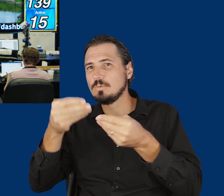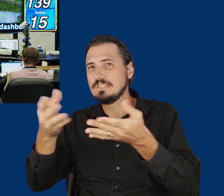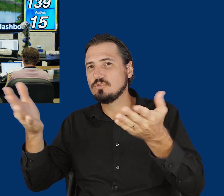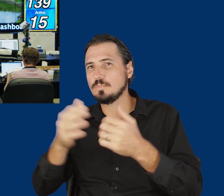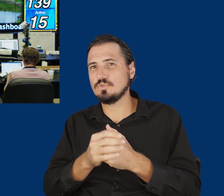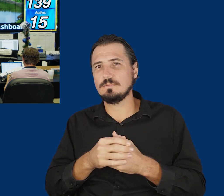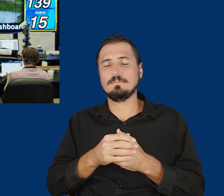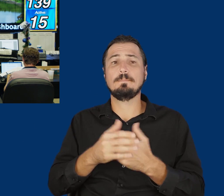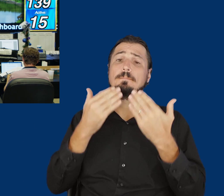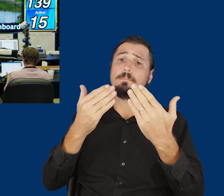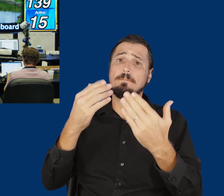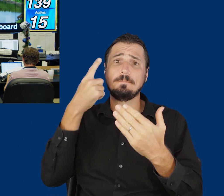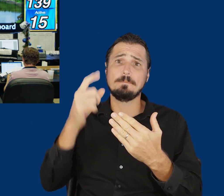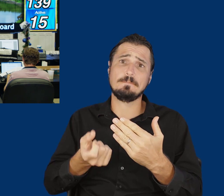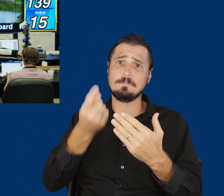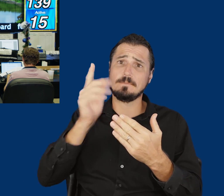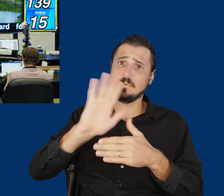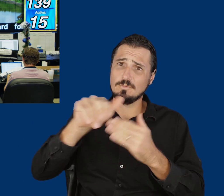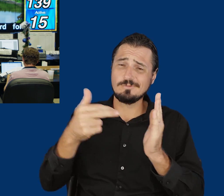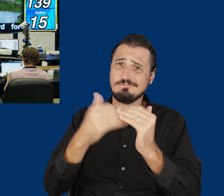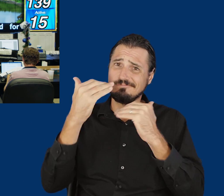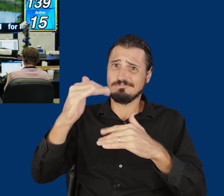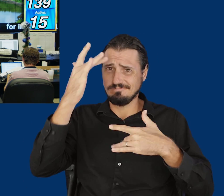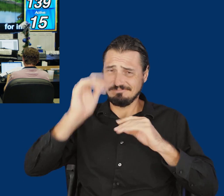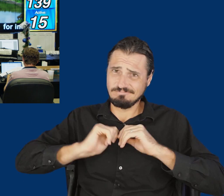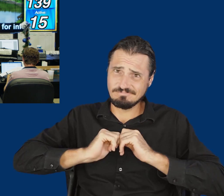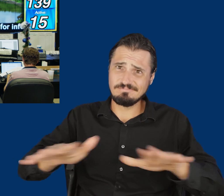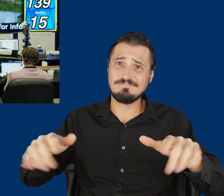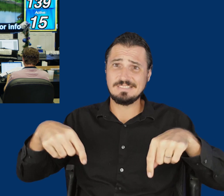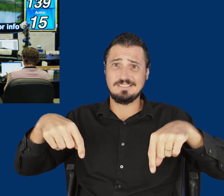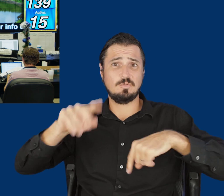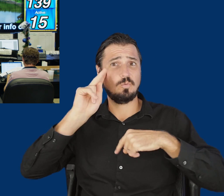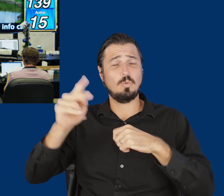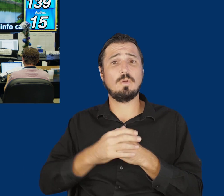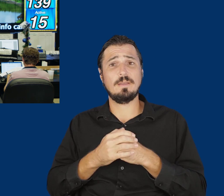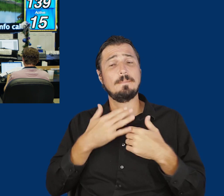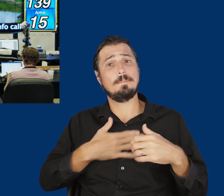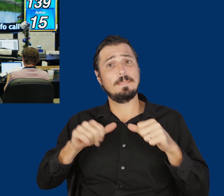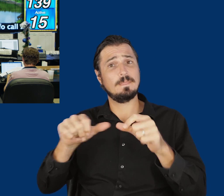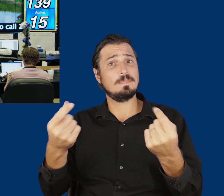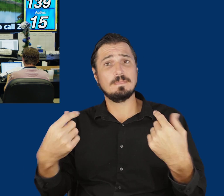Mahalo for understanding the role you play in mitigating the spread of COVID-19 on our island….please continue to….